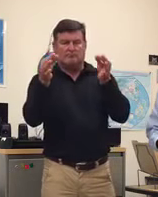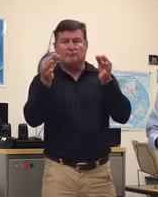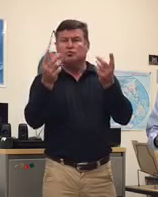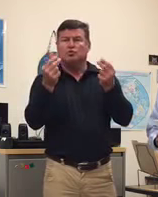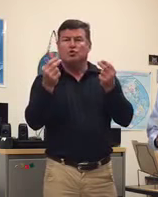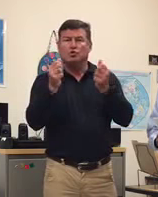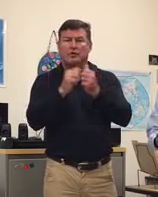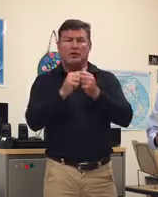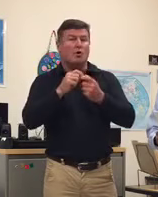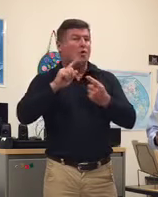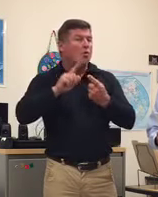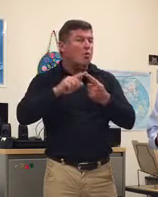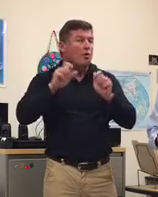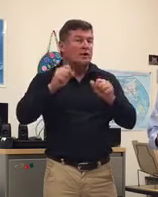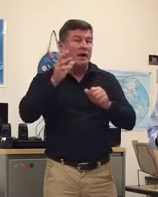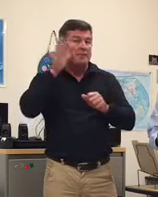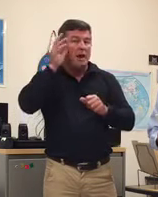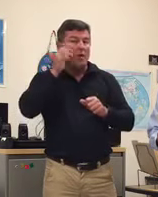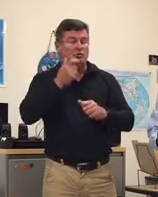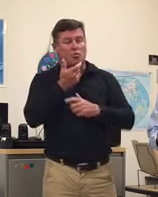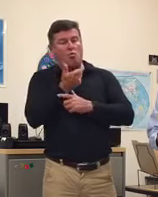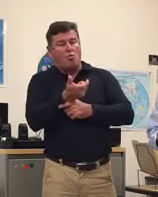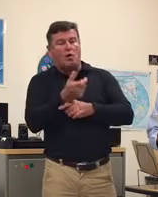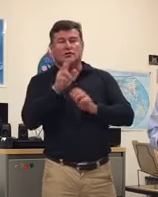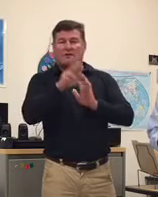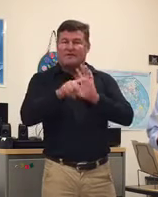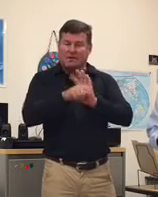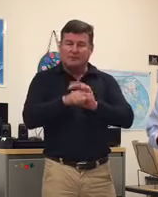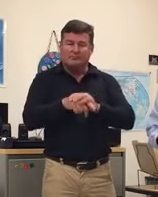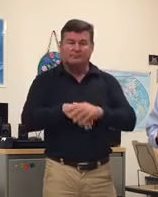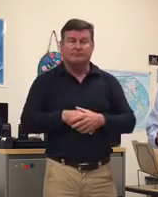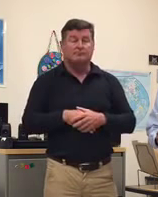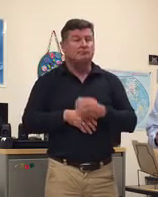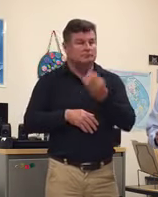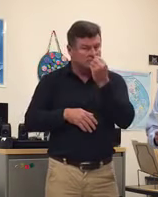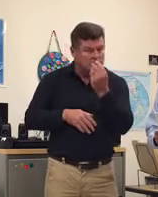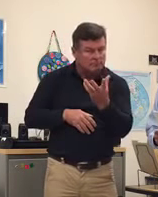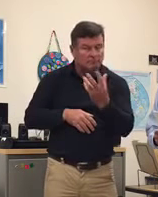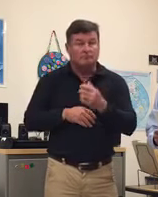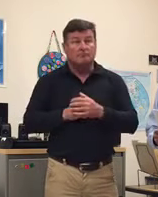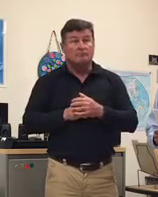video monitoring and when it might be viewed by parents or staff members.